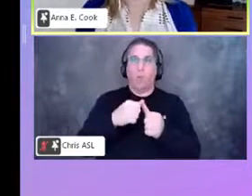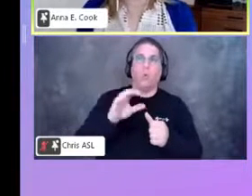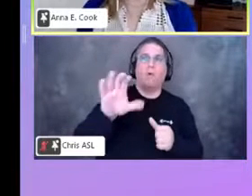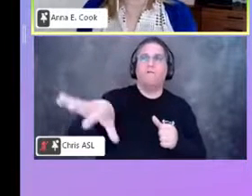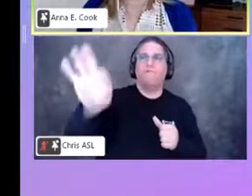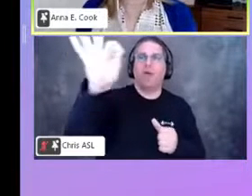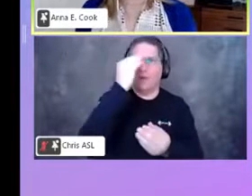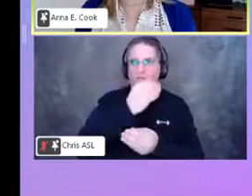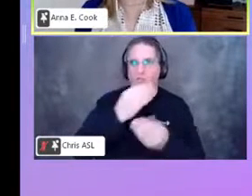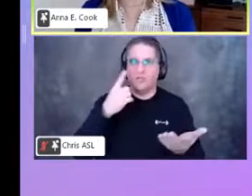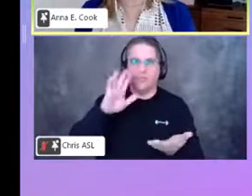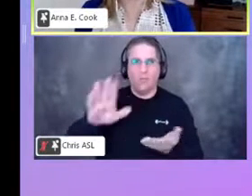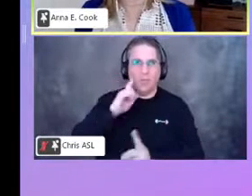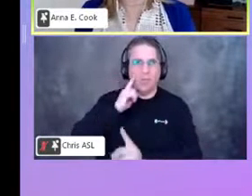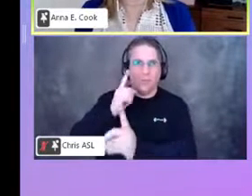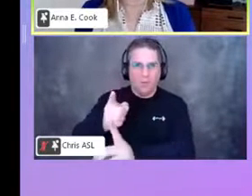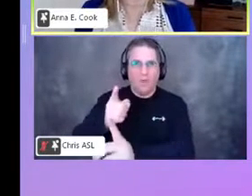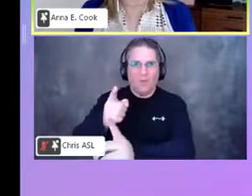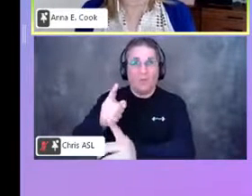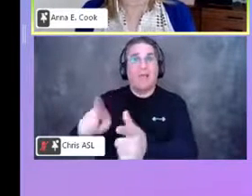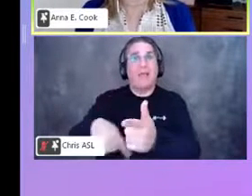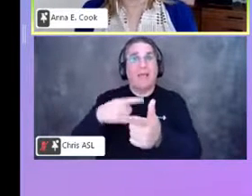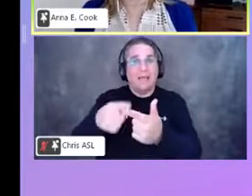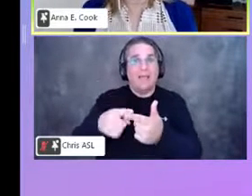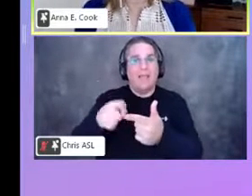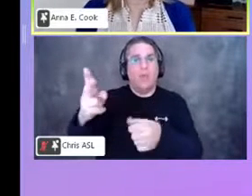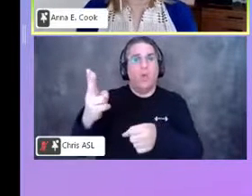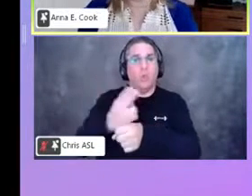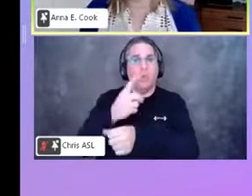and use what we learn to help them meet those goals with technology